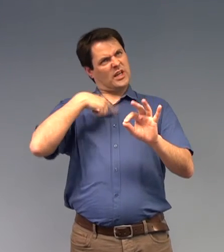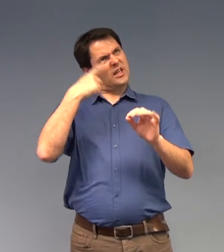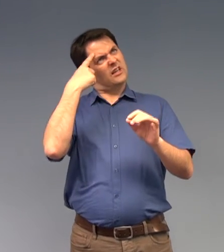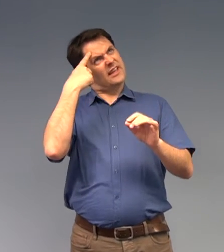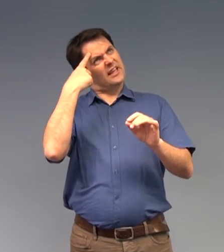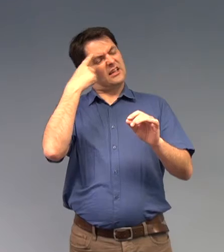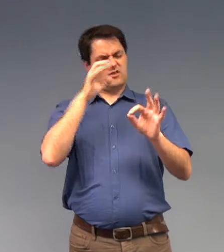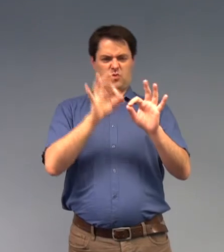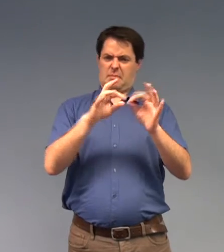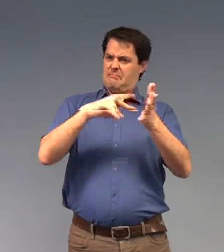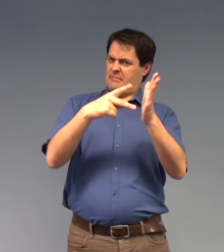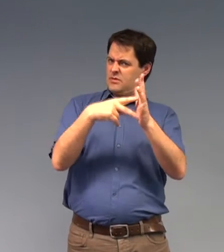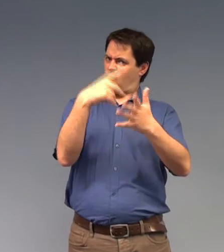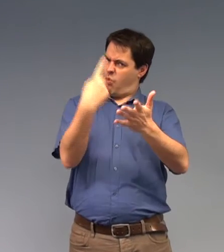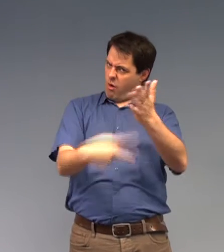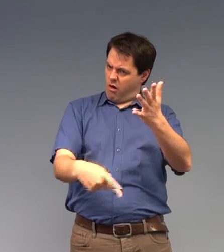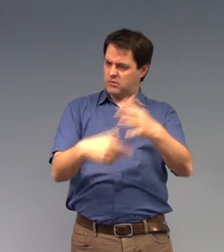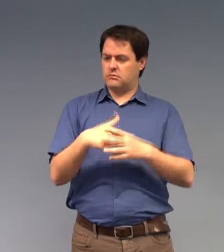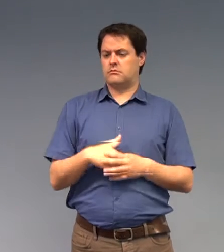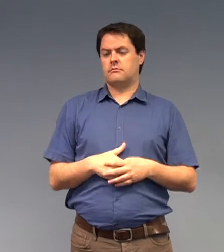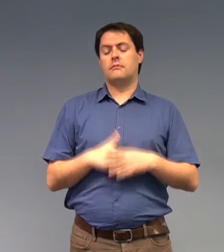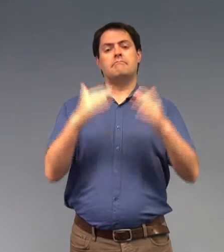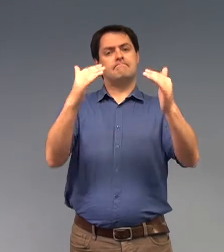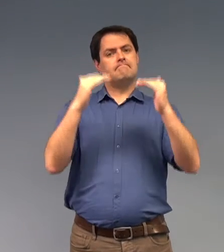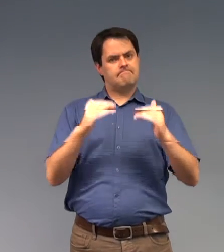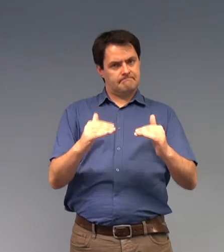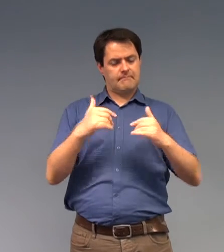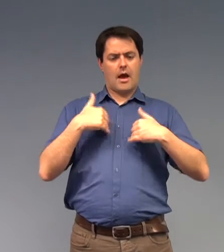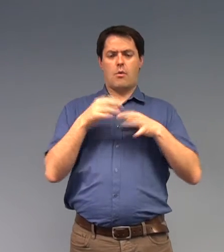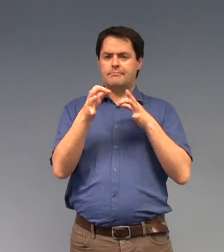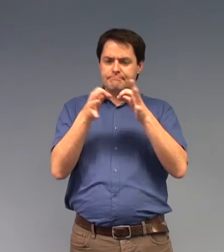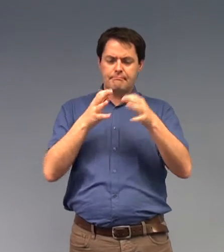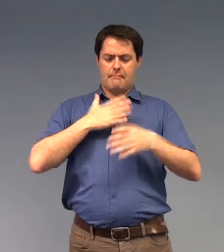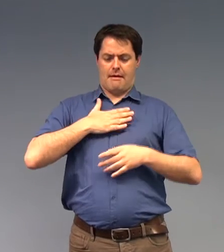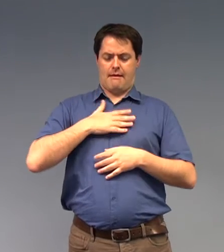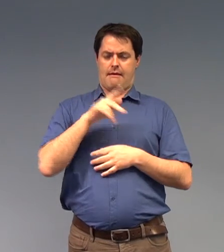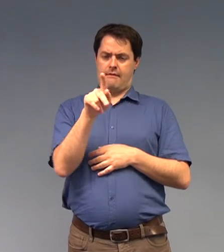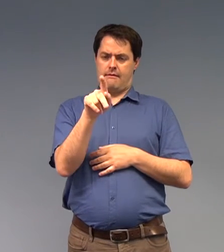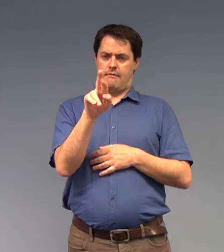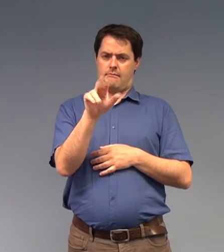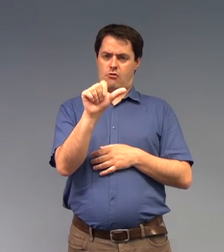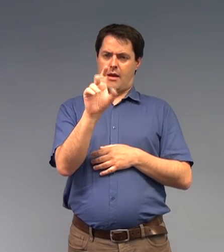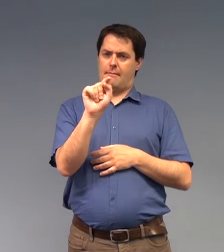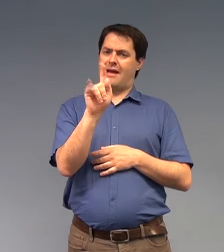I then want to think about what we mean when we talk about interpreting.